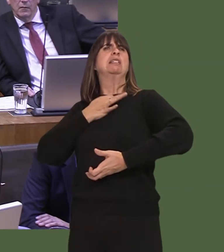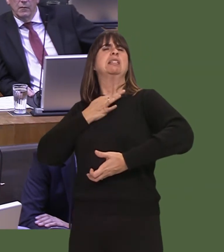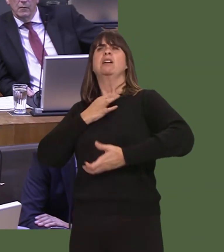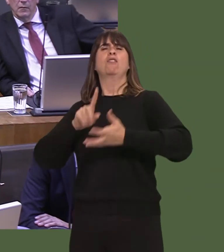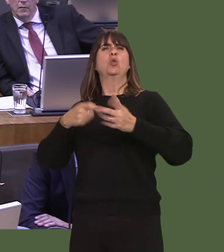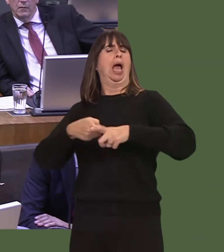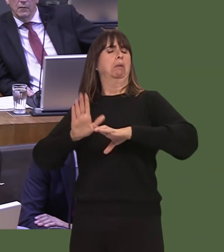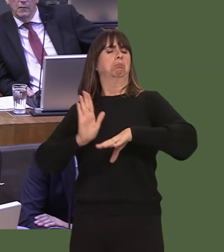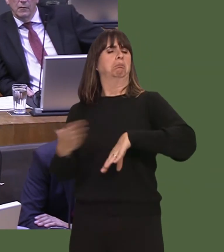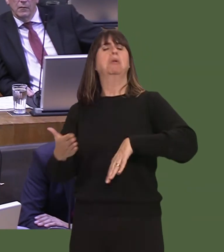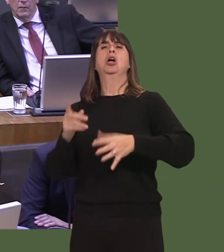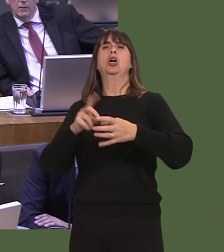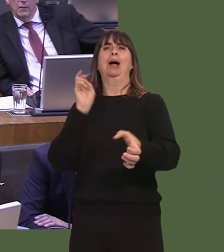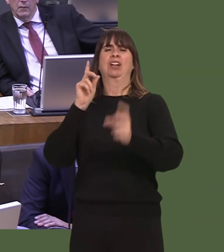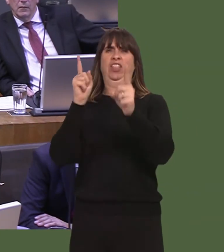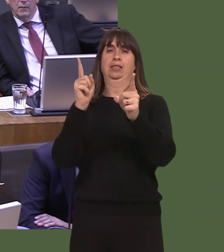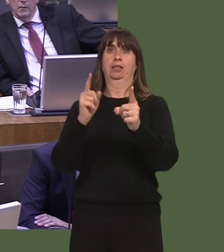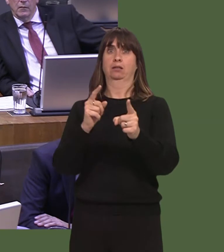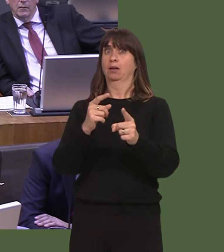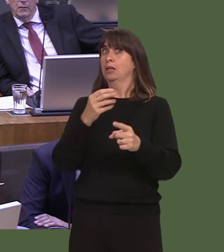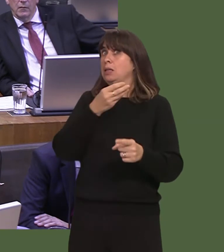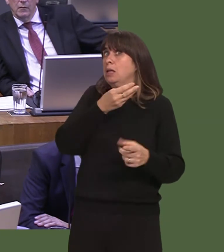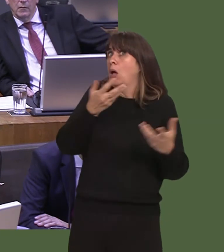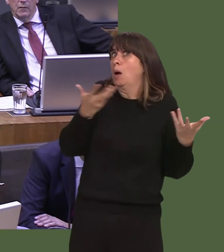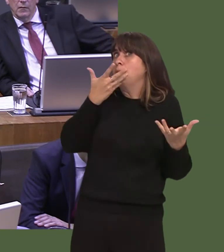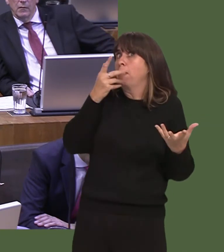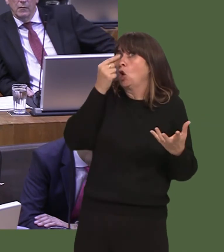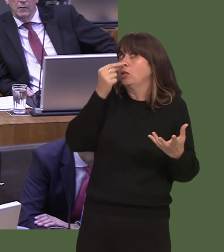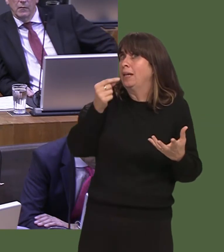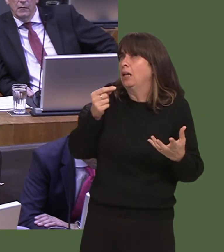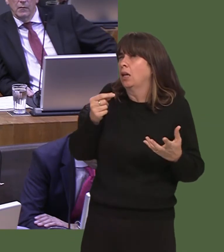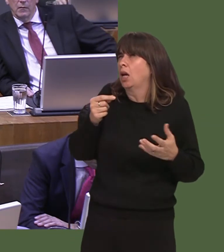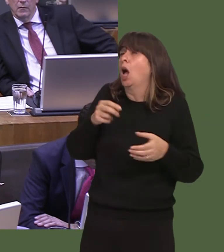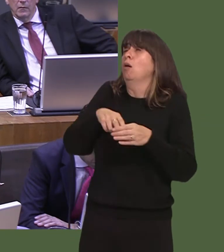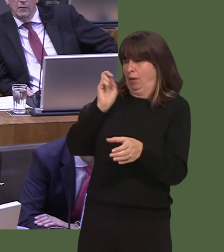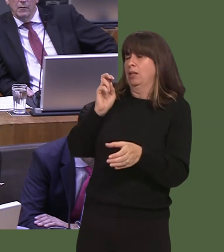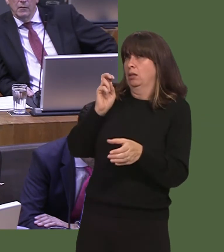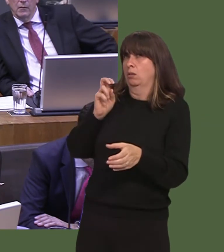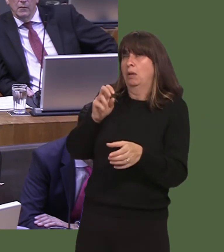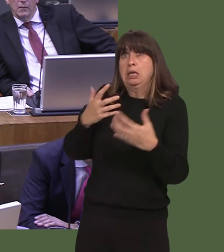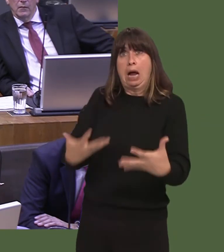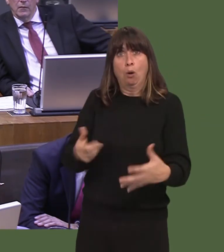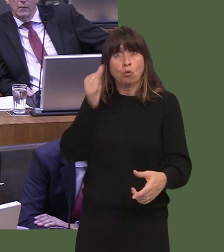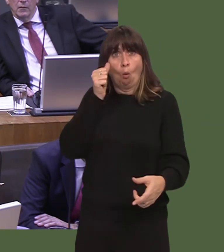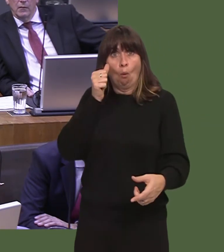When we had our referendums for devolution, people could, if they wished, look at the document that would tell them exactly what would happen if they voted 'yes'.